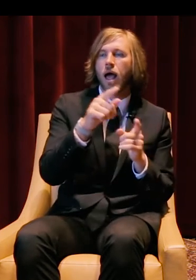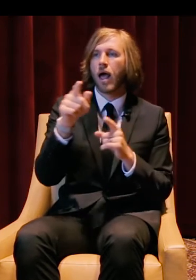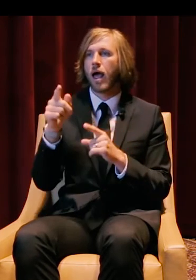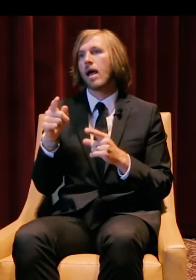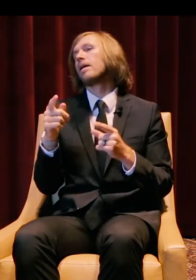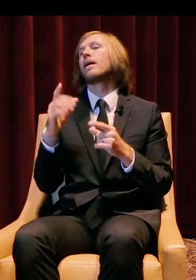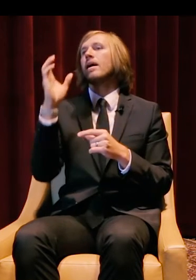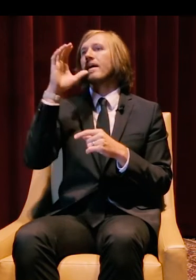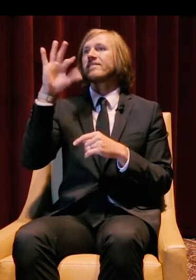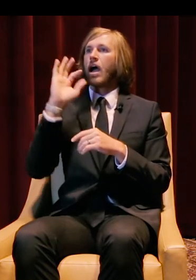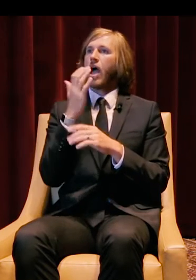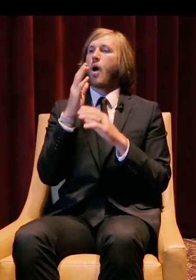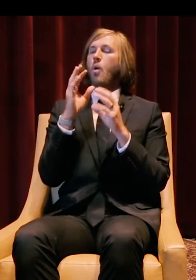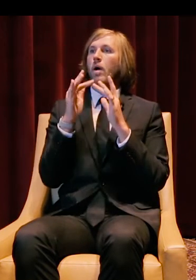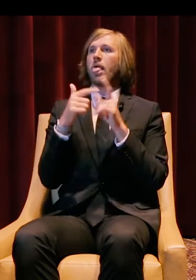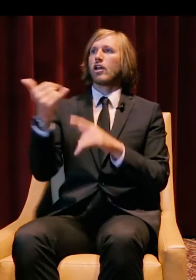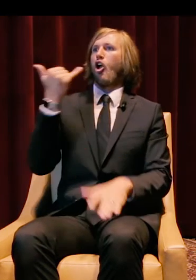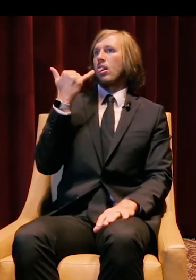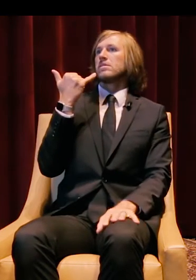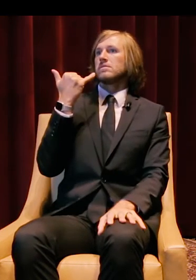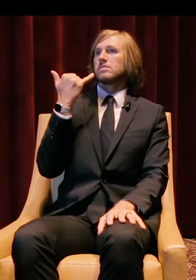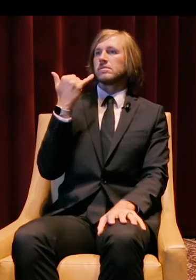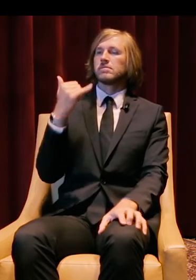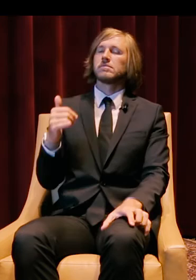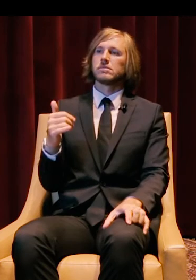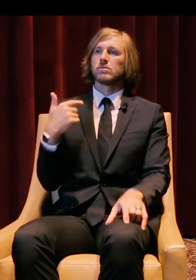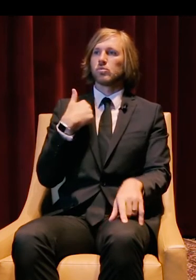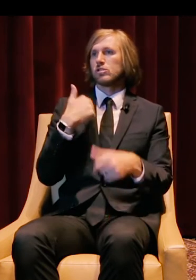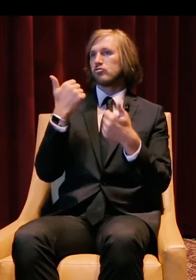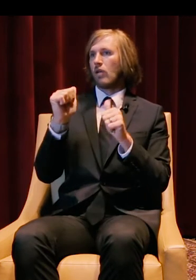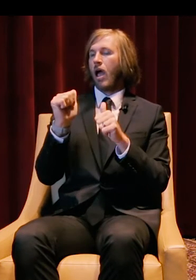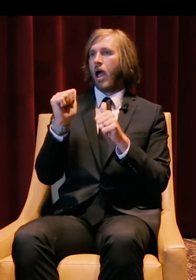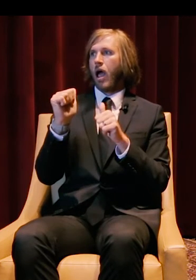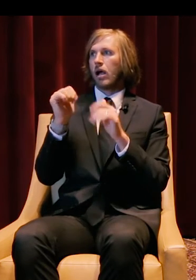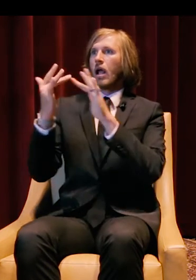and finding our website, and then calling us. We try to get back to people as quickly as possible